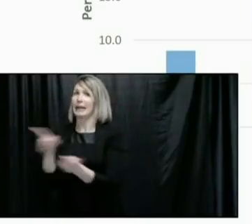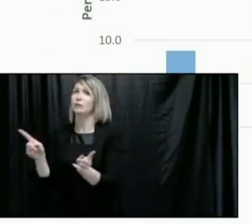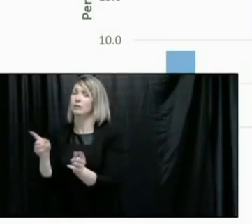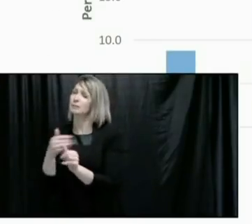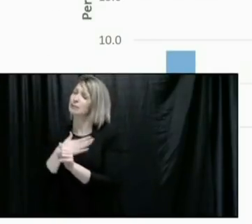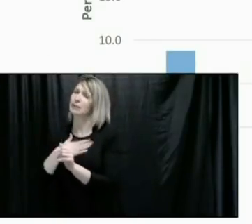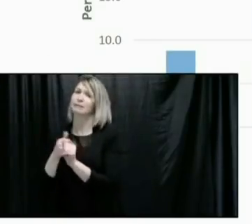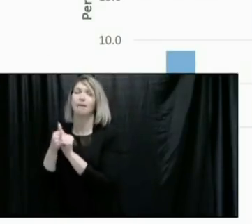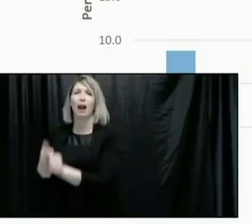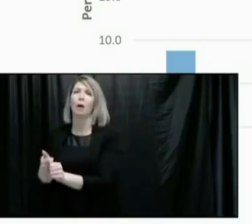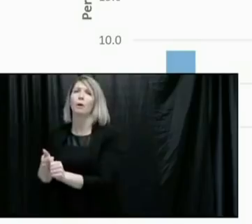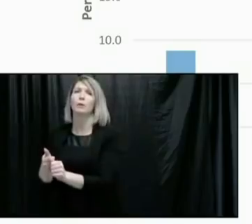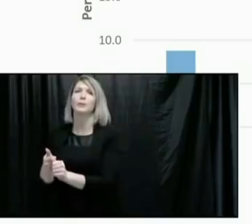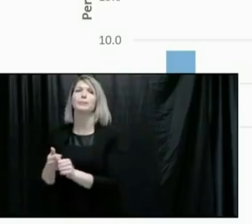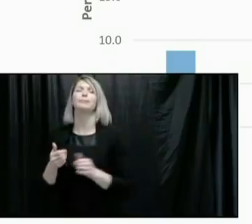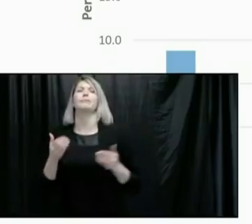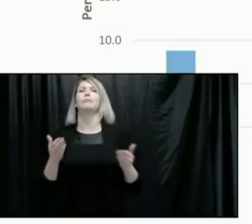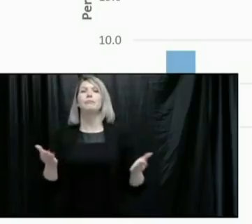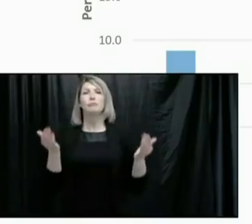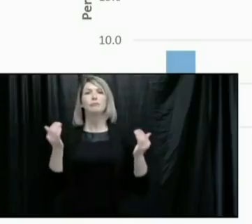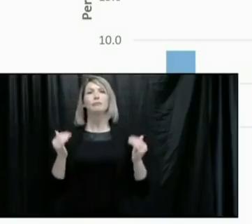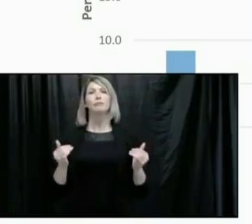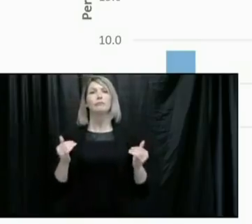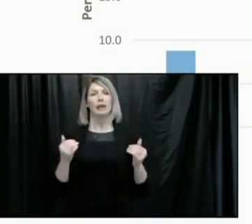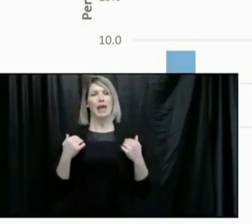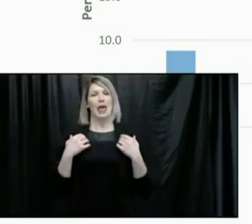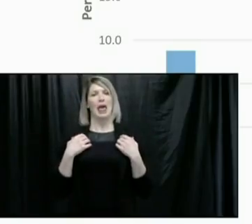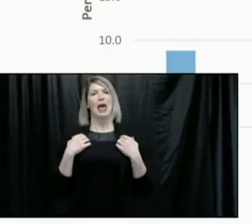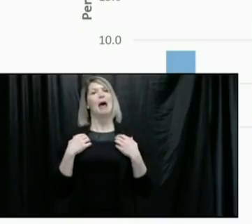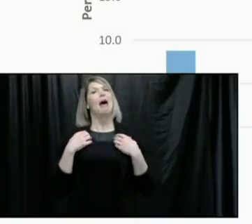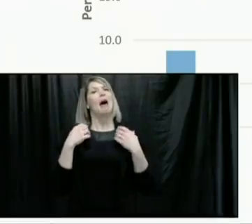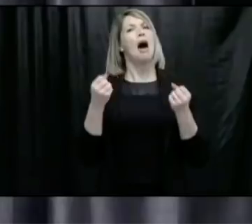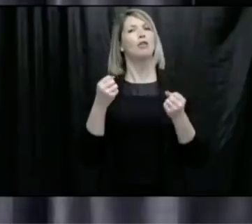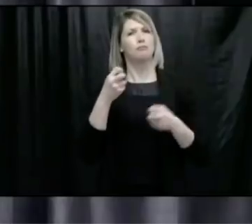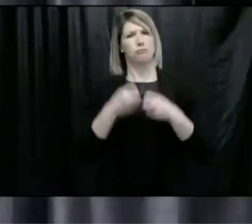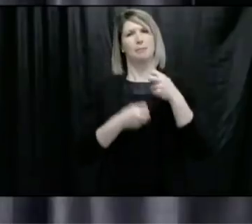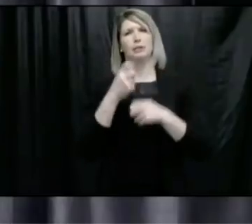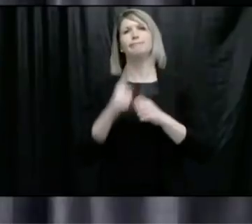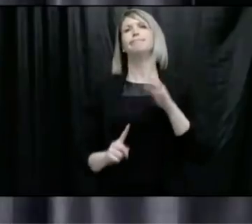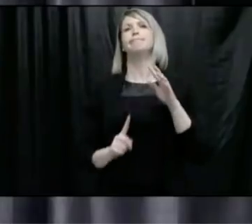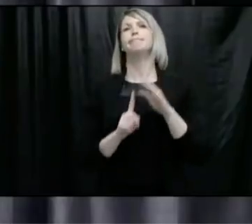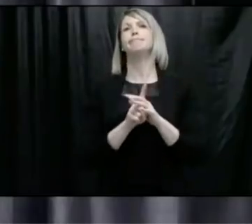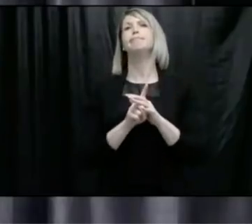HAGGIE TALK ABOUT. SO NOW LOOK AT THE HEALTH